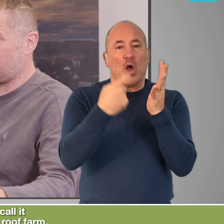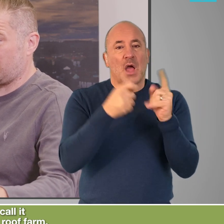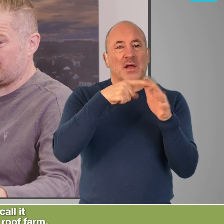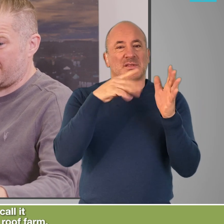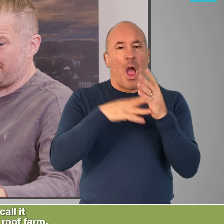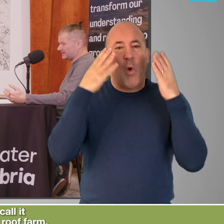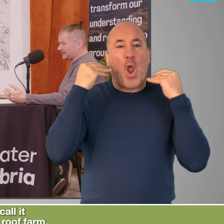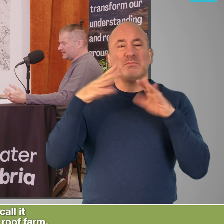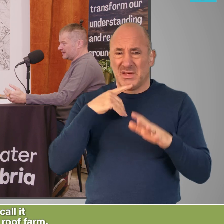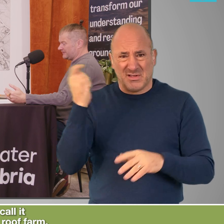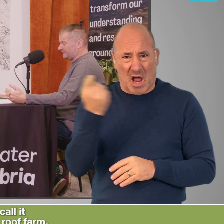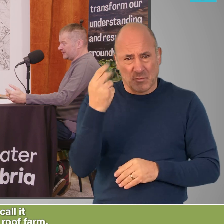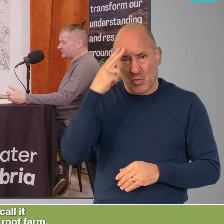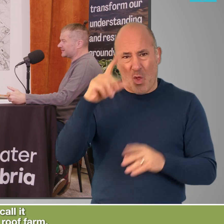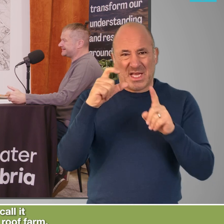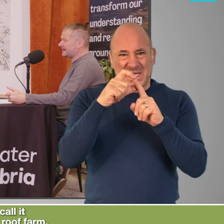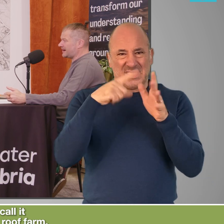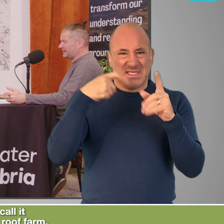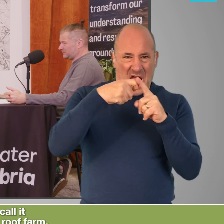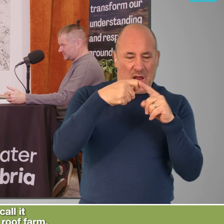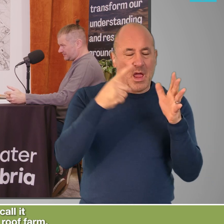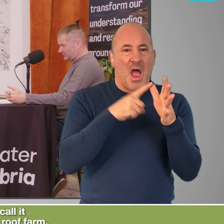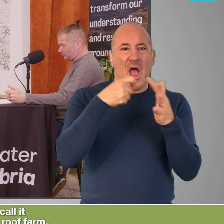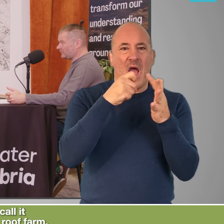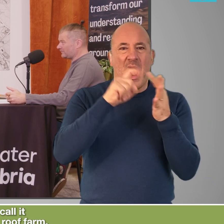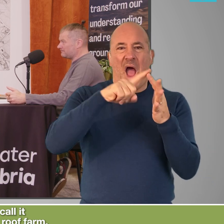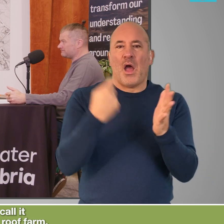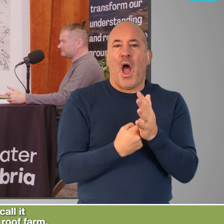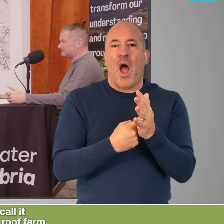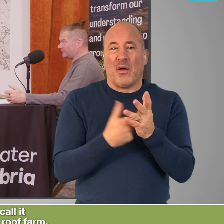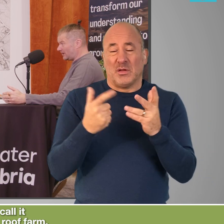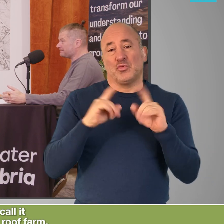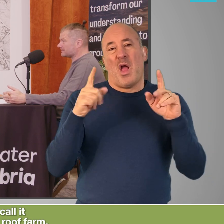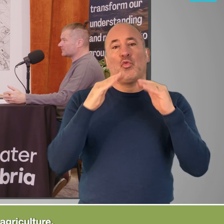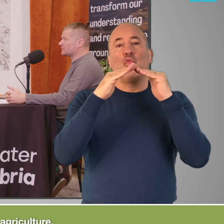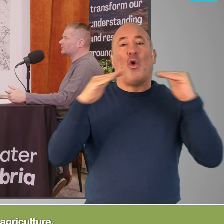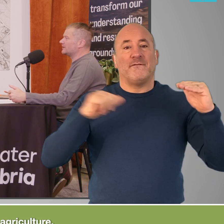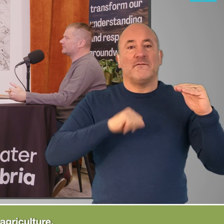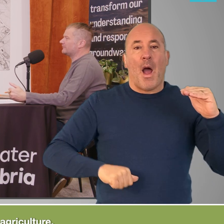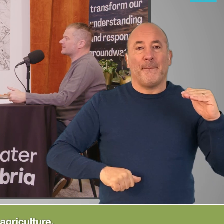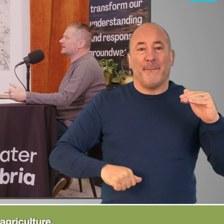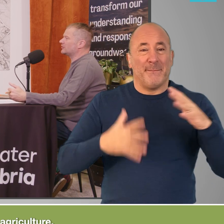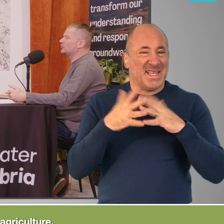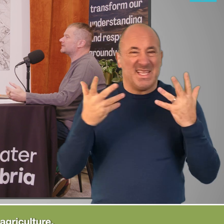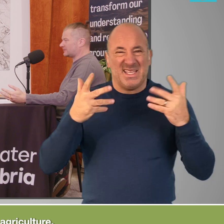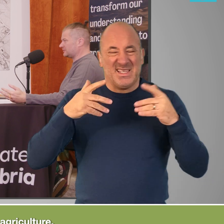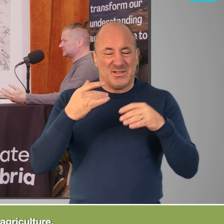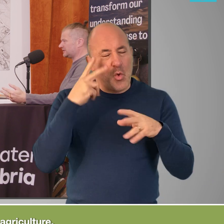success, they call it DakAkker, which is roof farm. So things like urban agriculture,